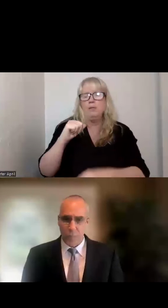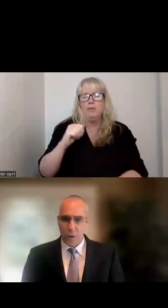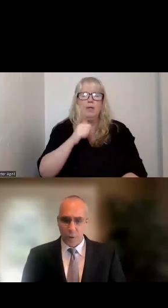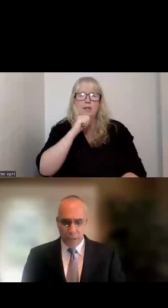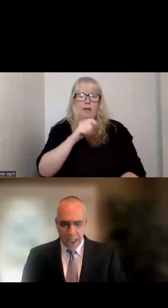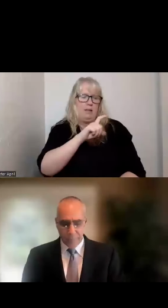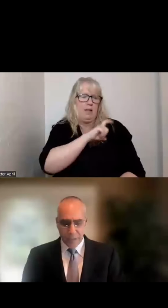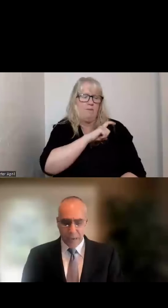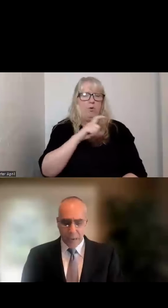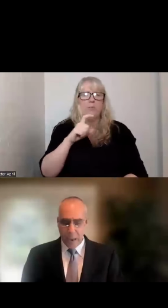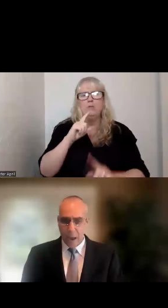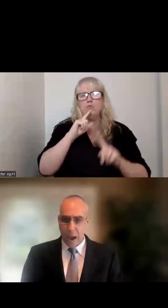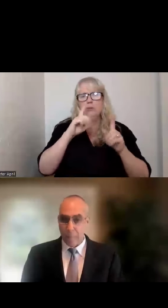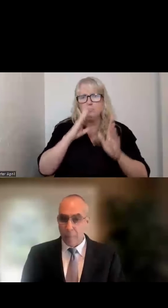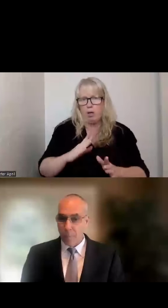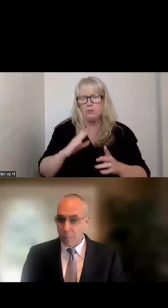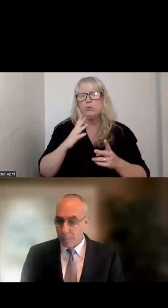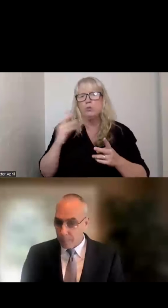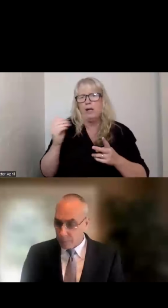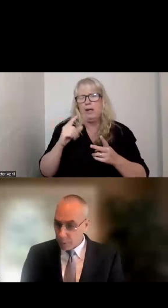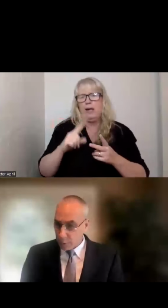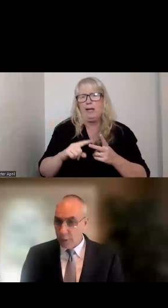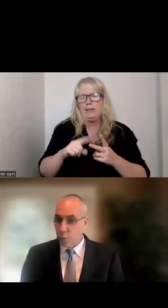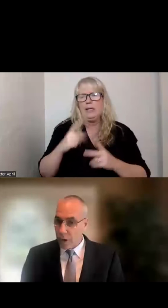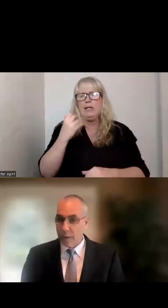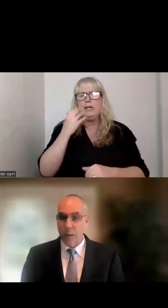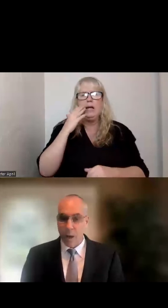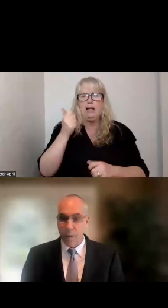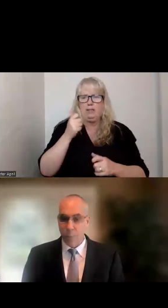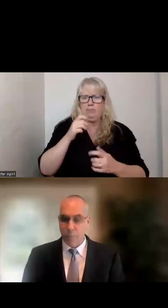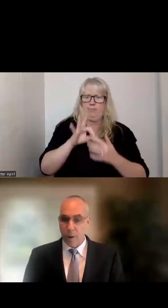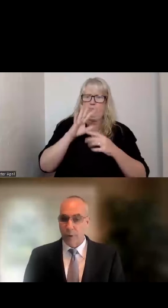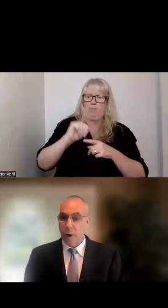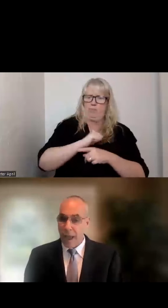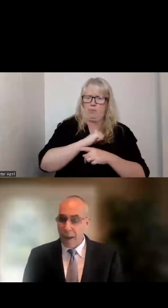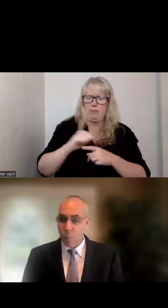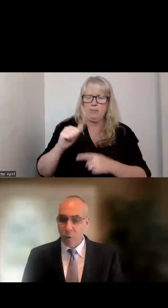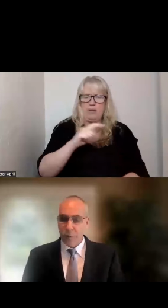RESPONDERS AND THE SPECIALLY TRAINED OFFICERS WITH HOW TO WORK